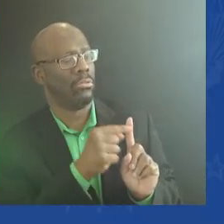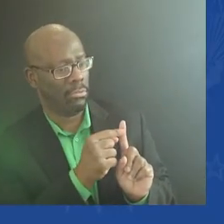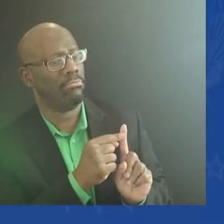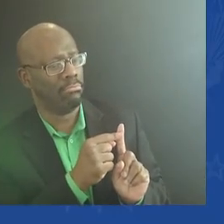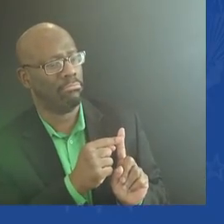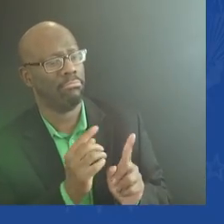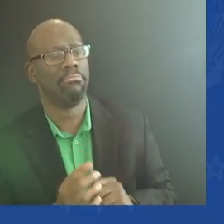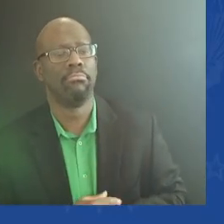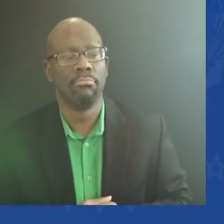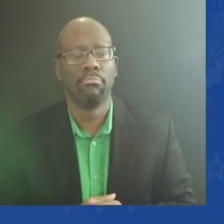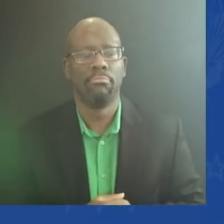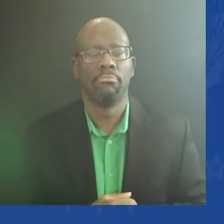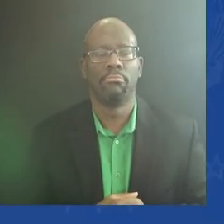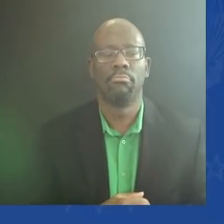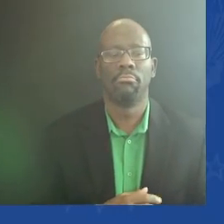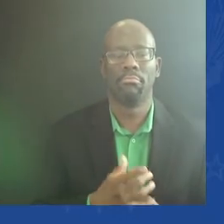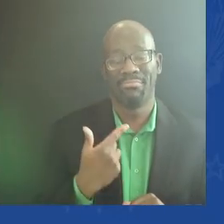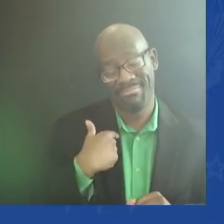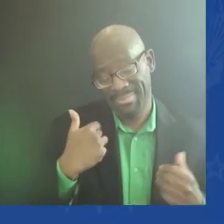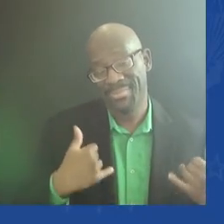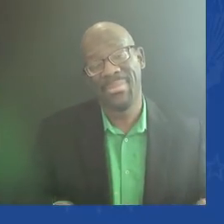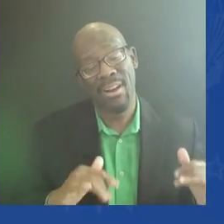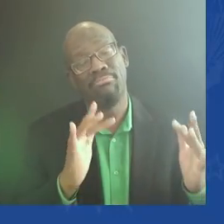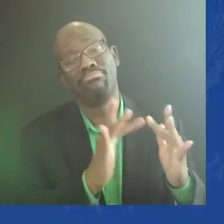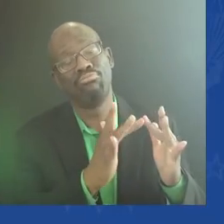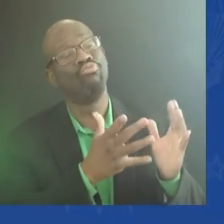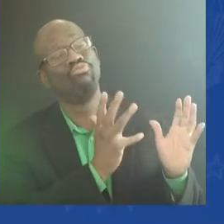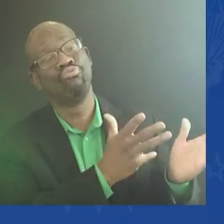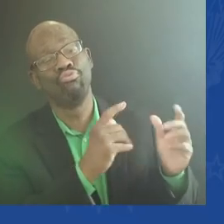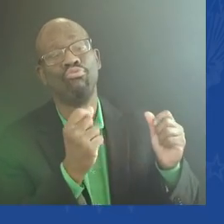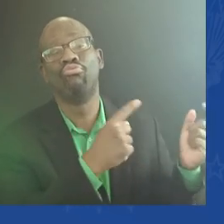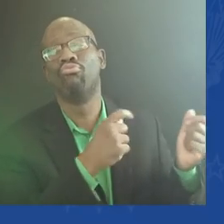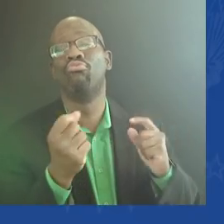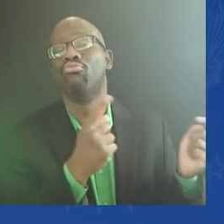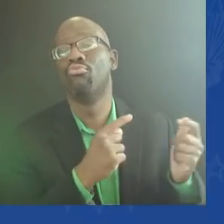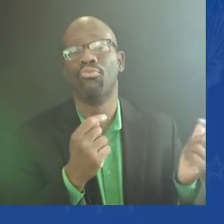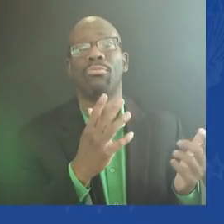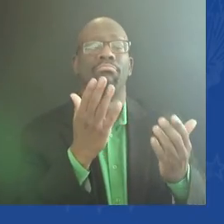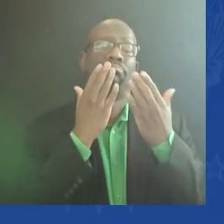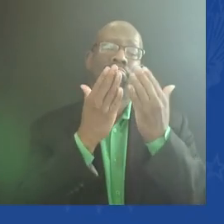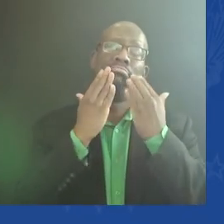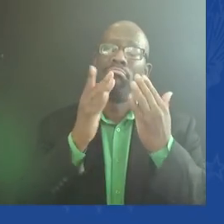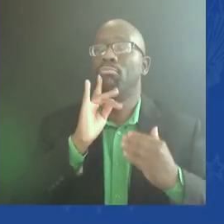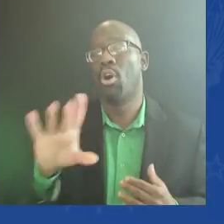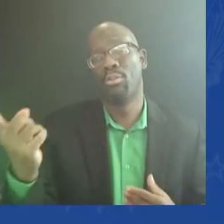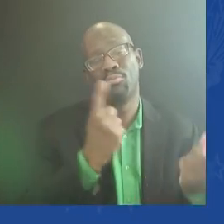I thank you all very, very much for your patience. Thank you. Thank you.